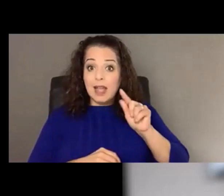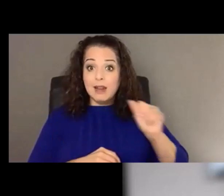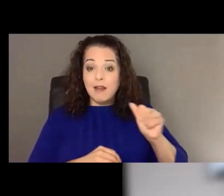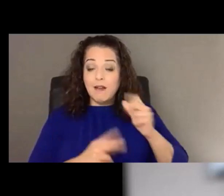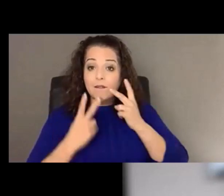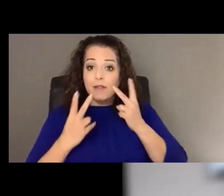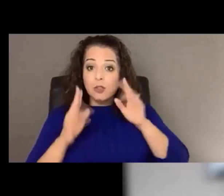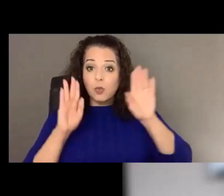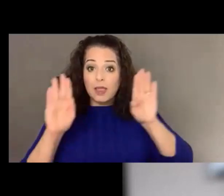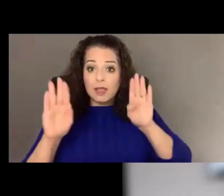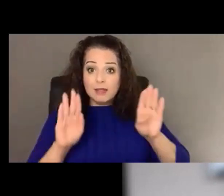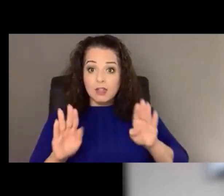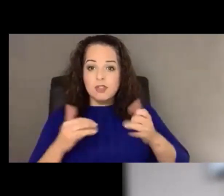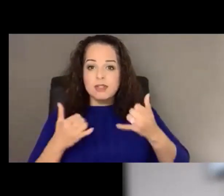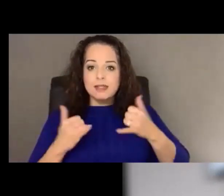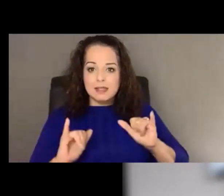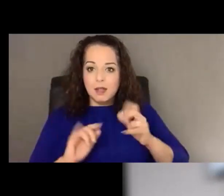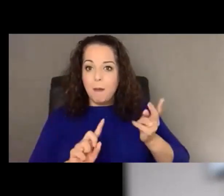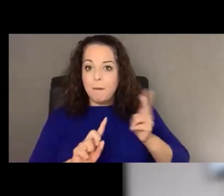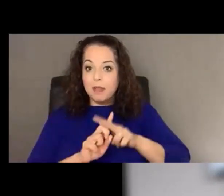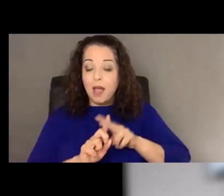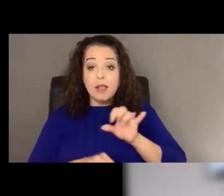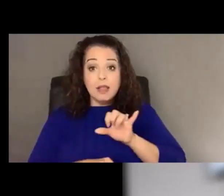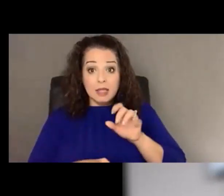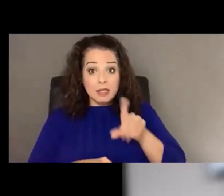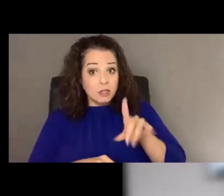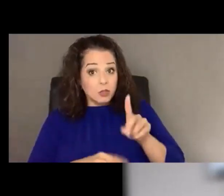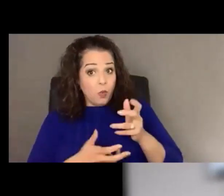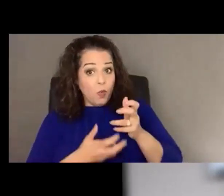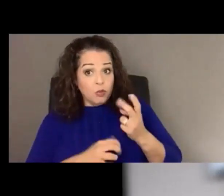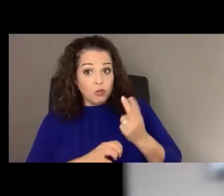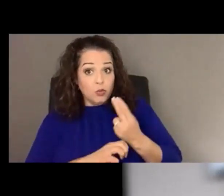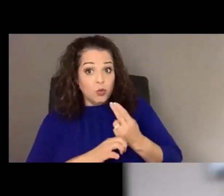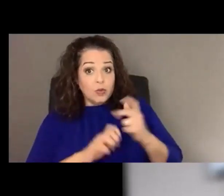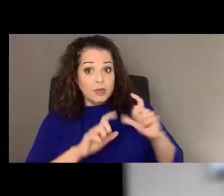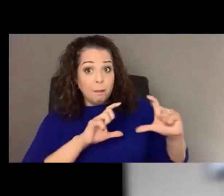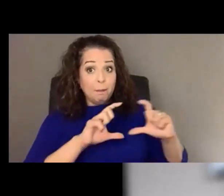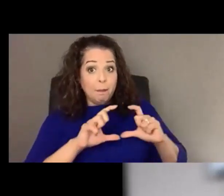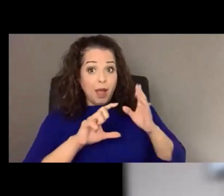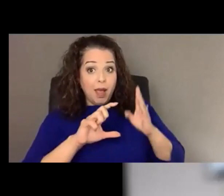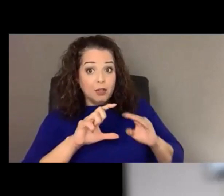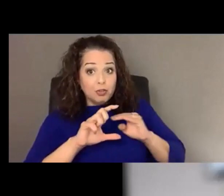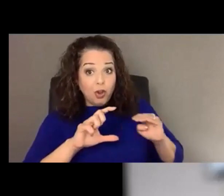would still apply. Like did you want to use a pie chart or a bar chart